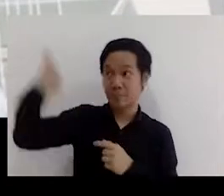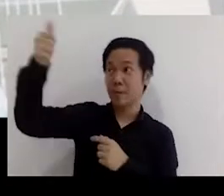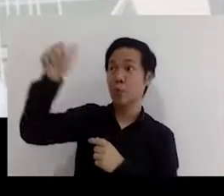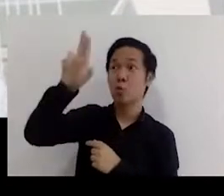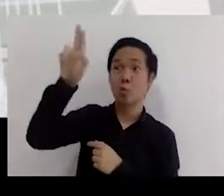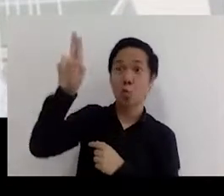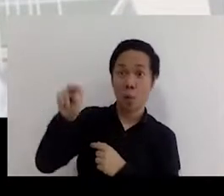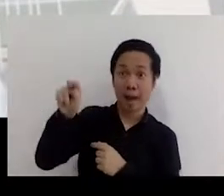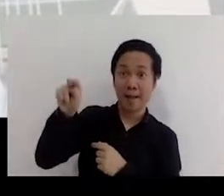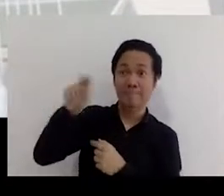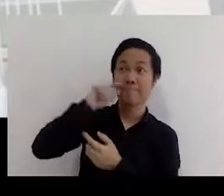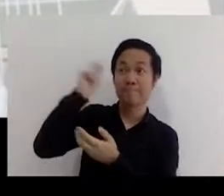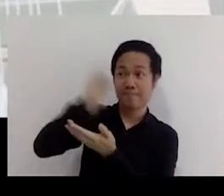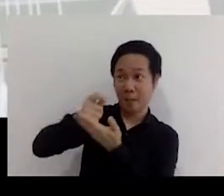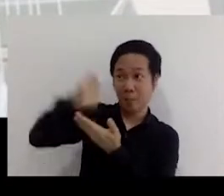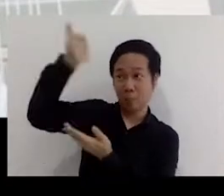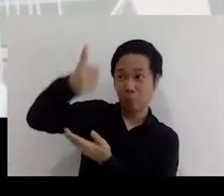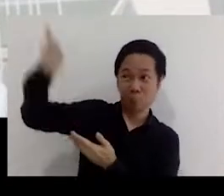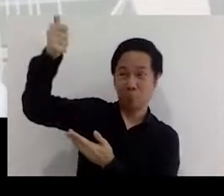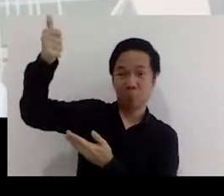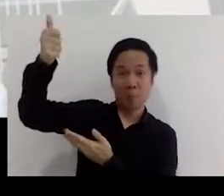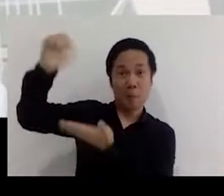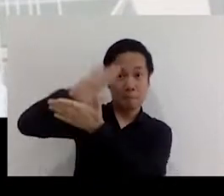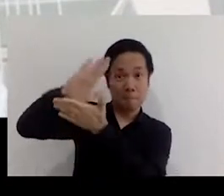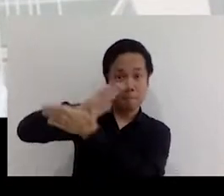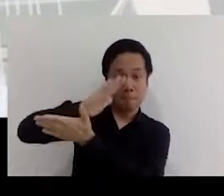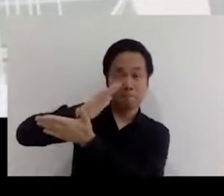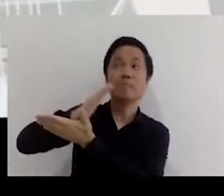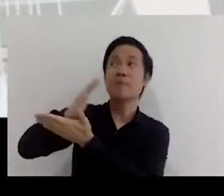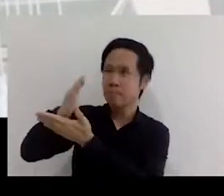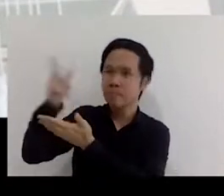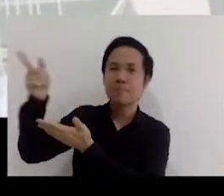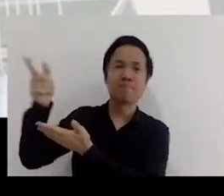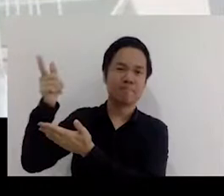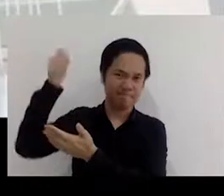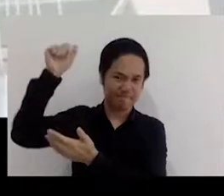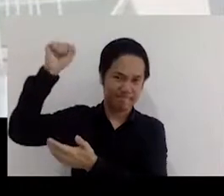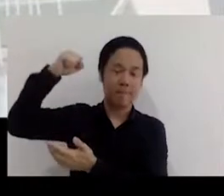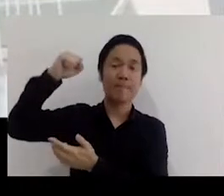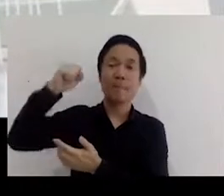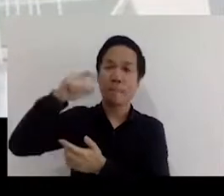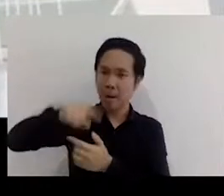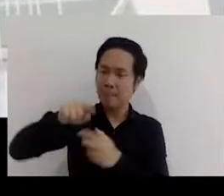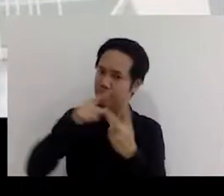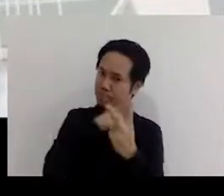as well as the detailed Chair statements of the Committee of the CRPD. And all of this material is available